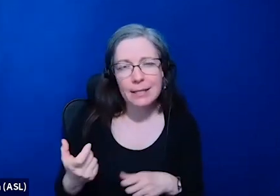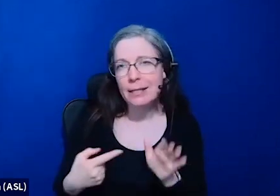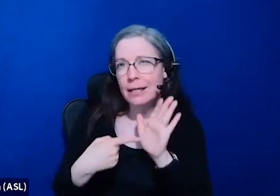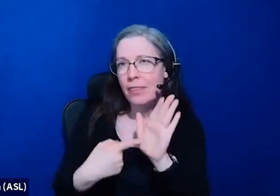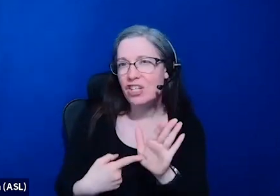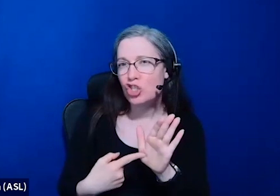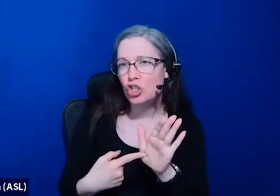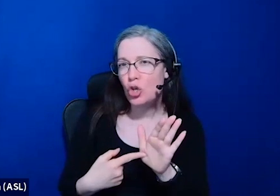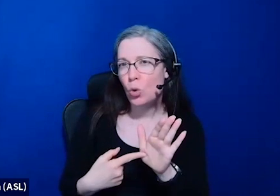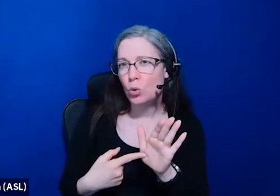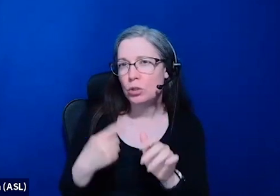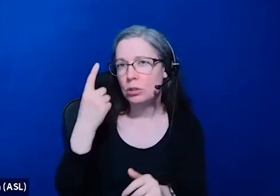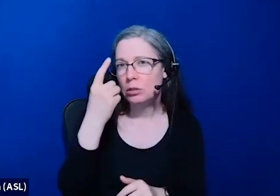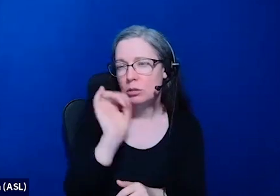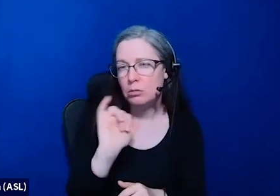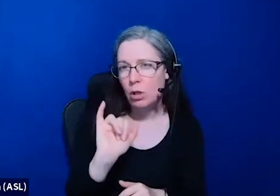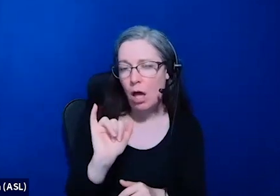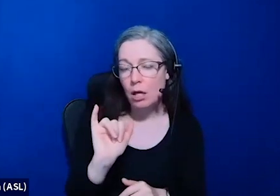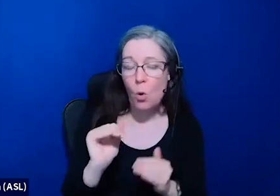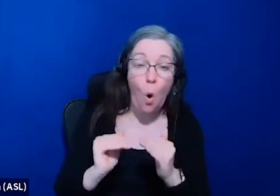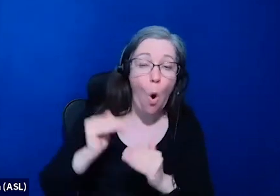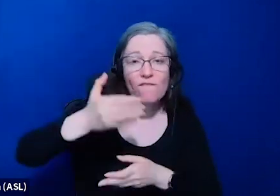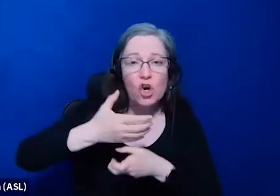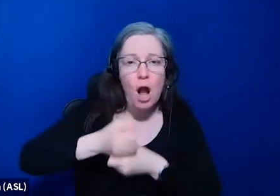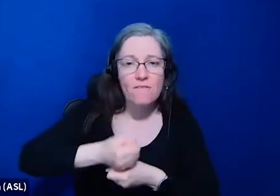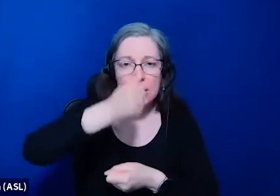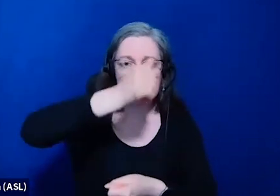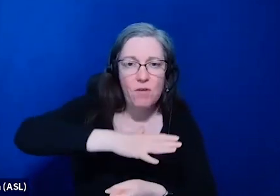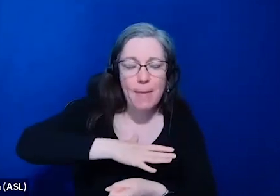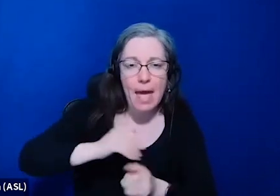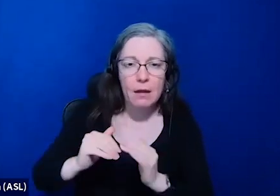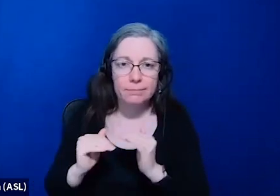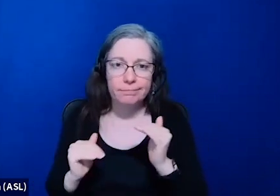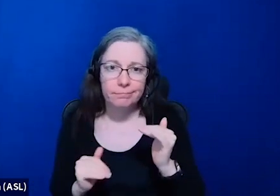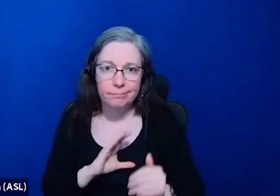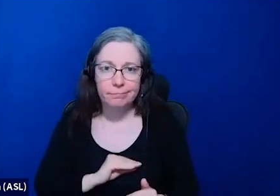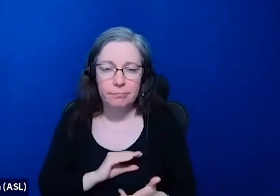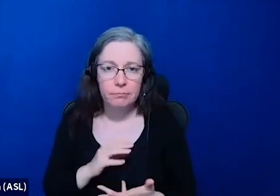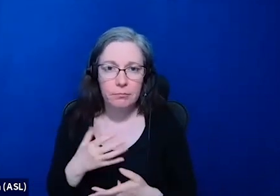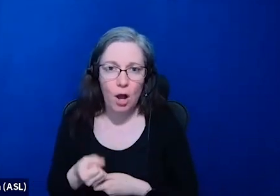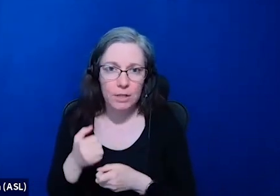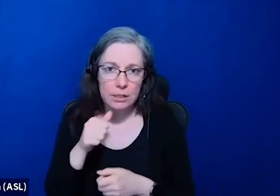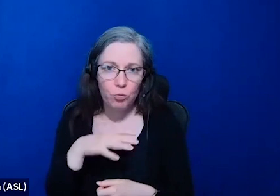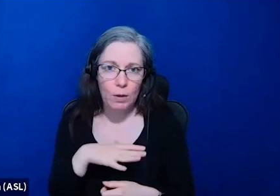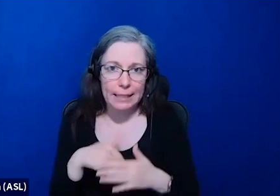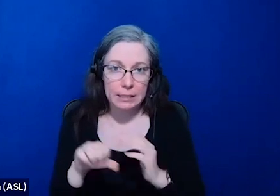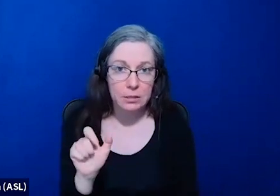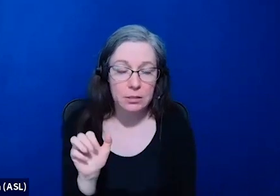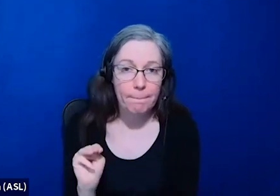or the under-confidence of women in STEM. Men will apply to something they may not be qualified for just in case,